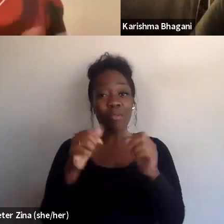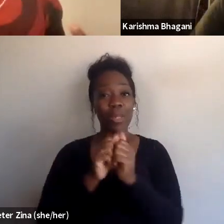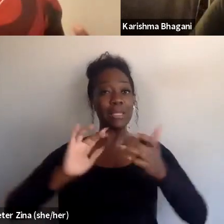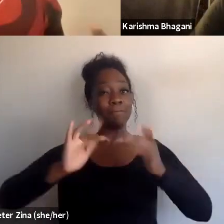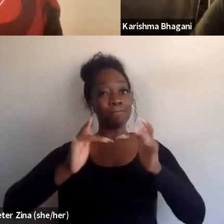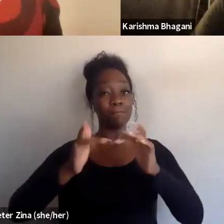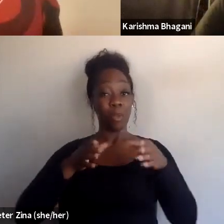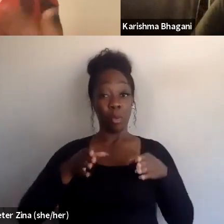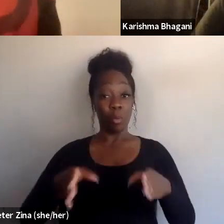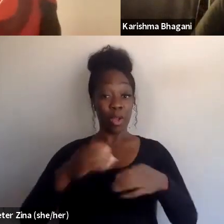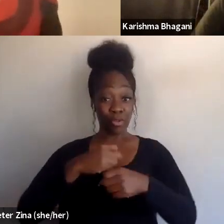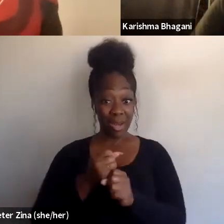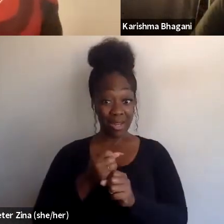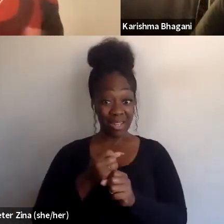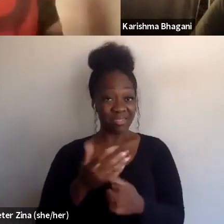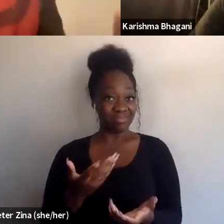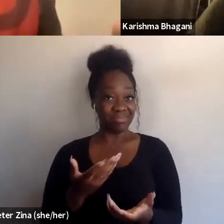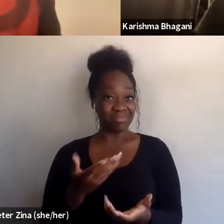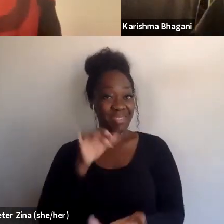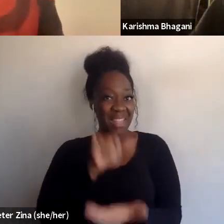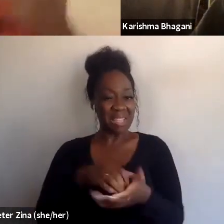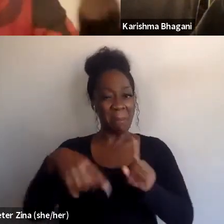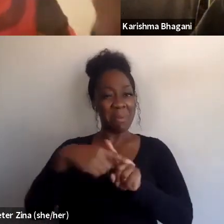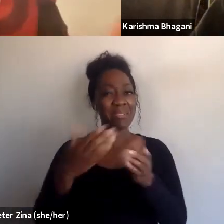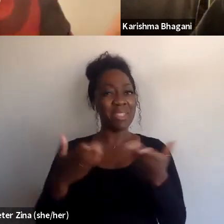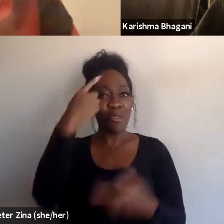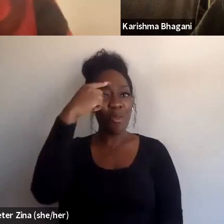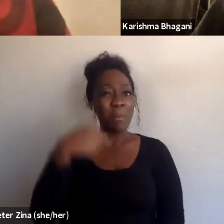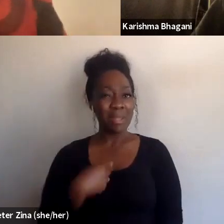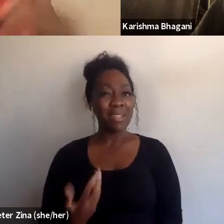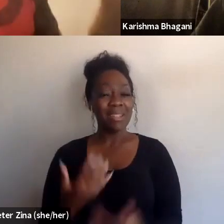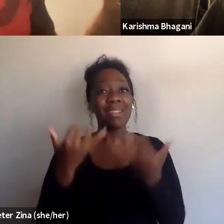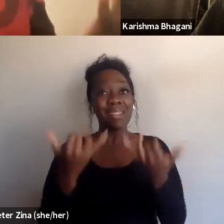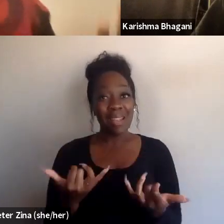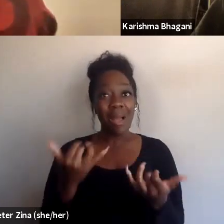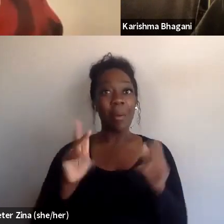allows my work that's the positive for me. Suddenly people can watch my work from wherever